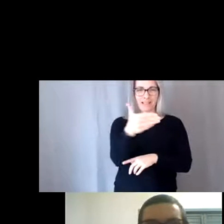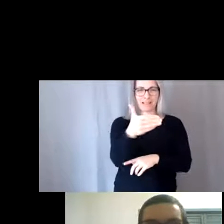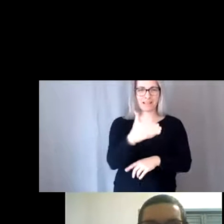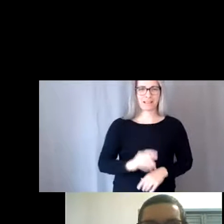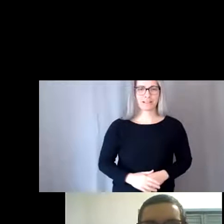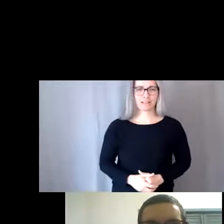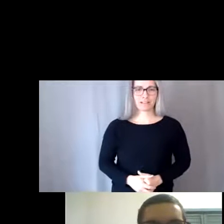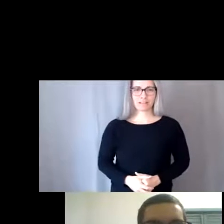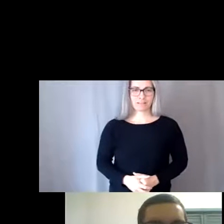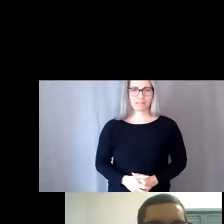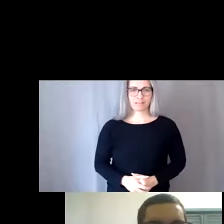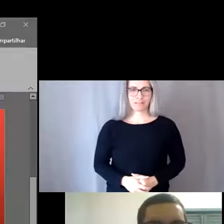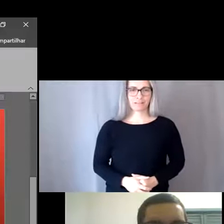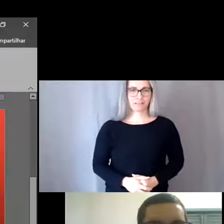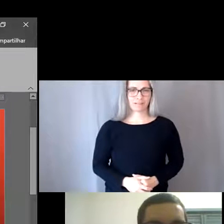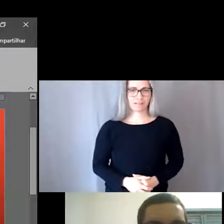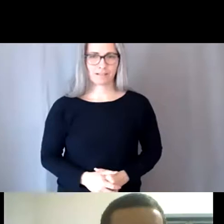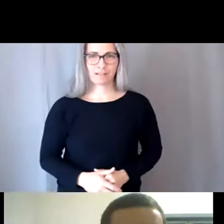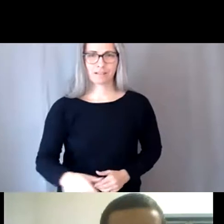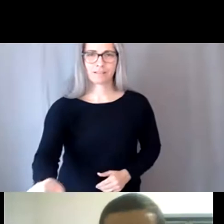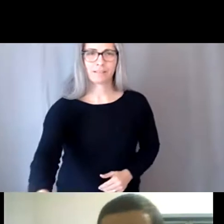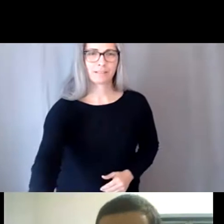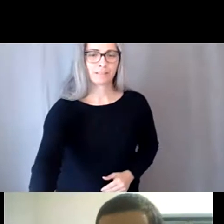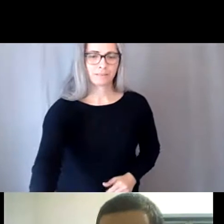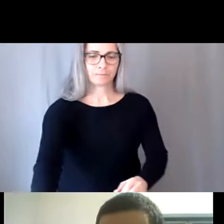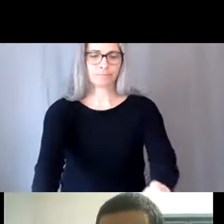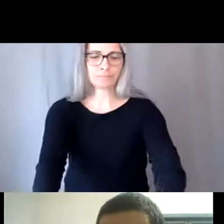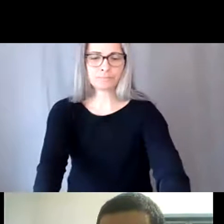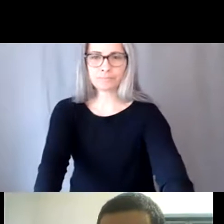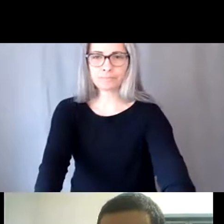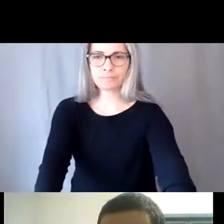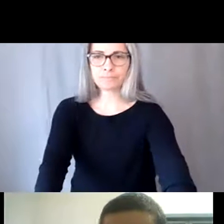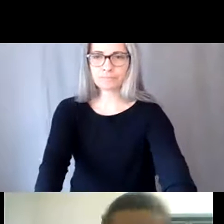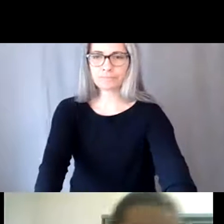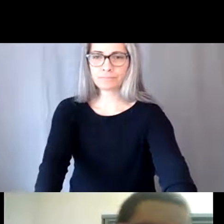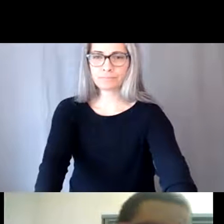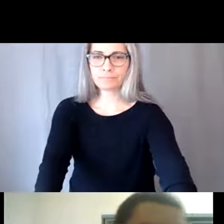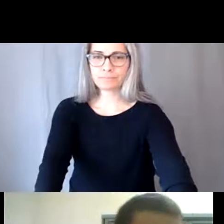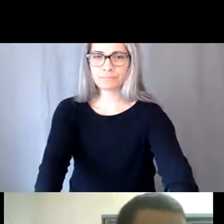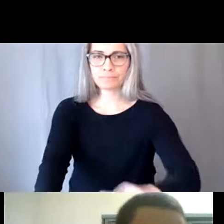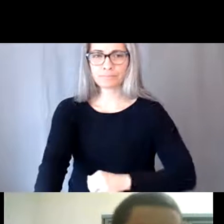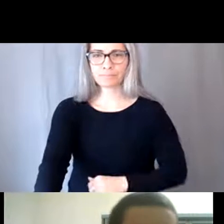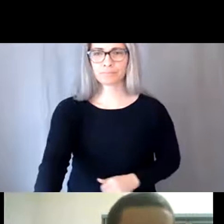you see now you sleep